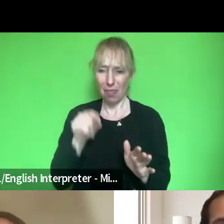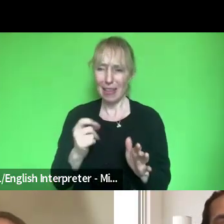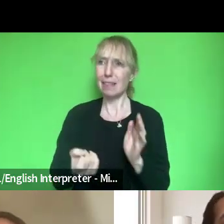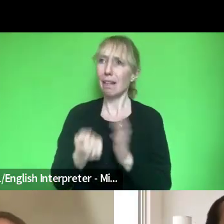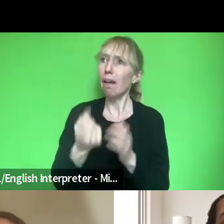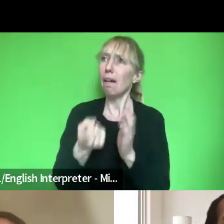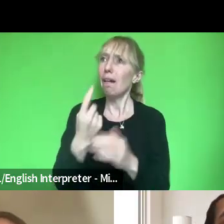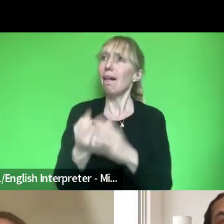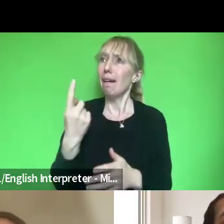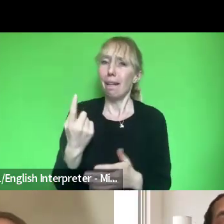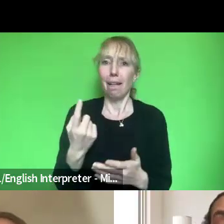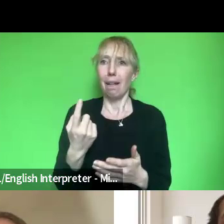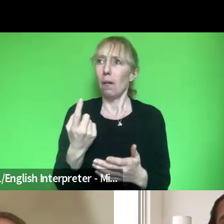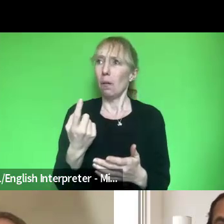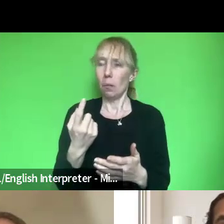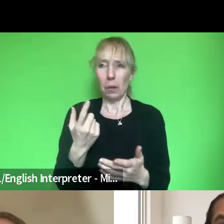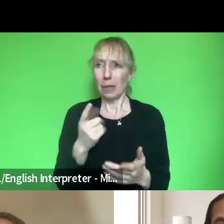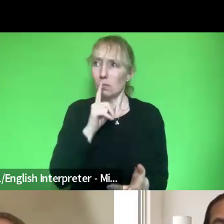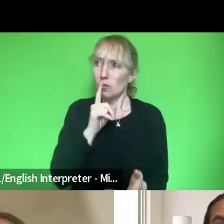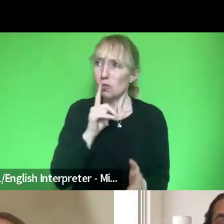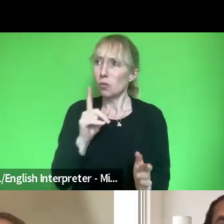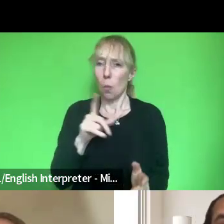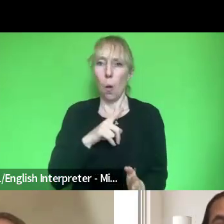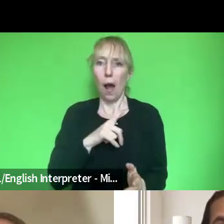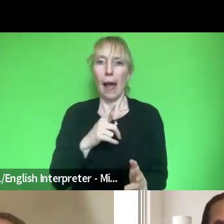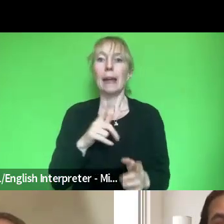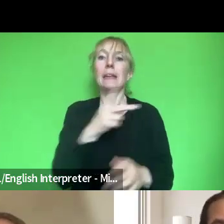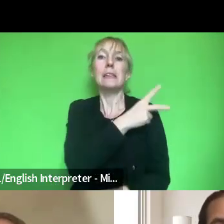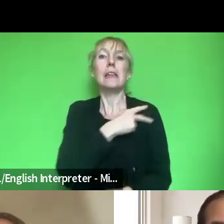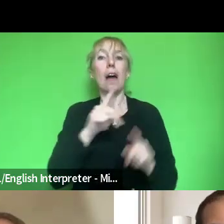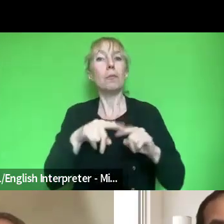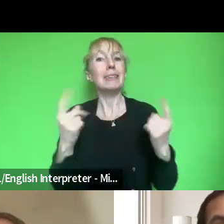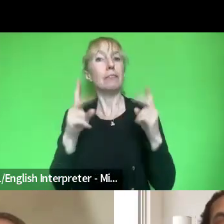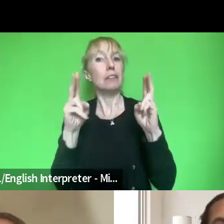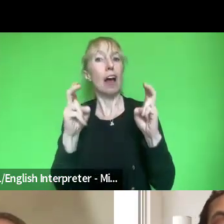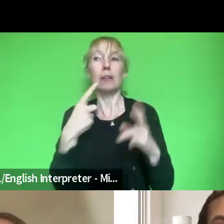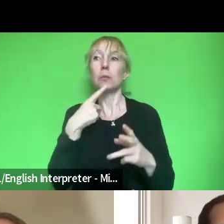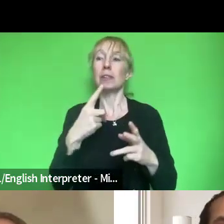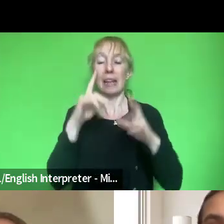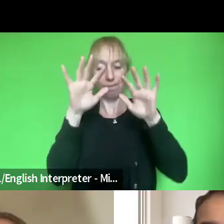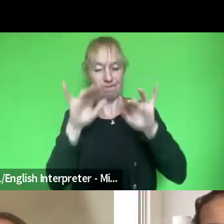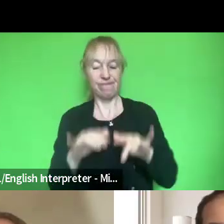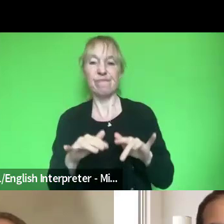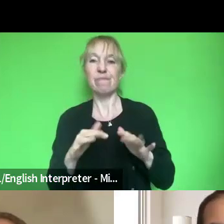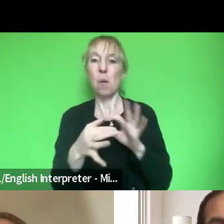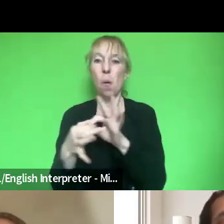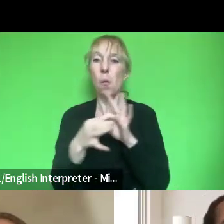this?" I've seen staff with completely different titles draft up their organization's statement in response to the Black Lives Matter movement,